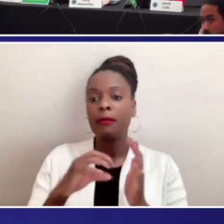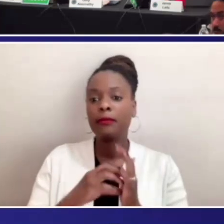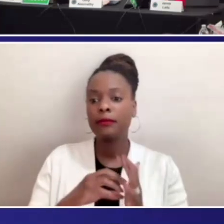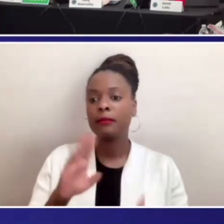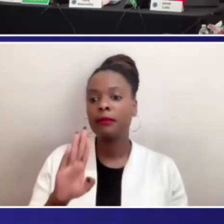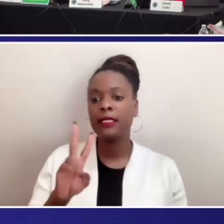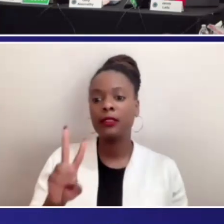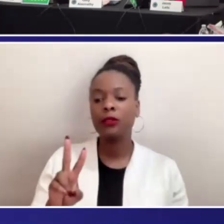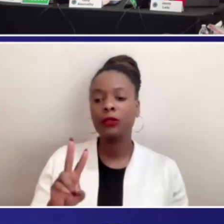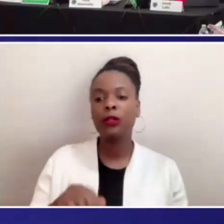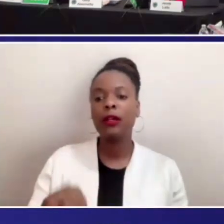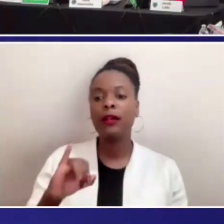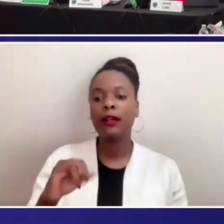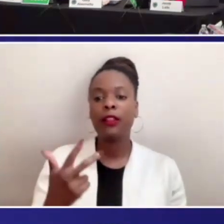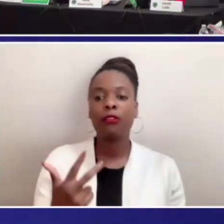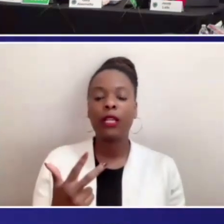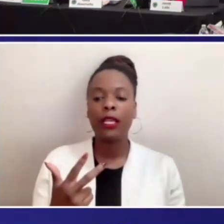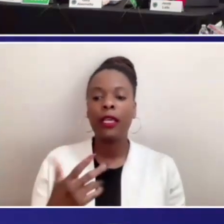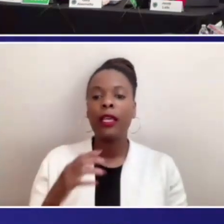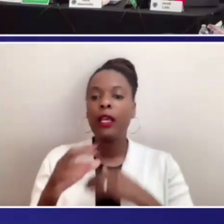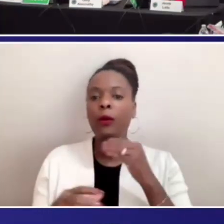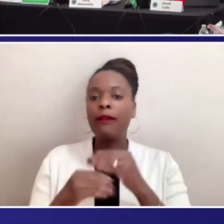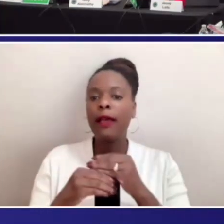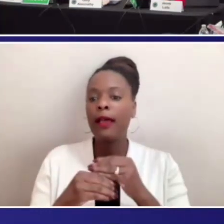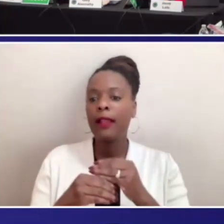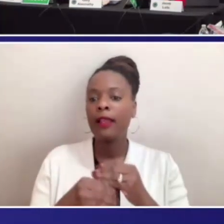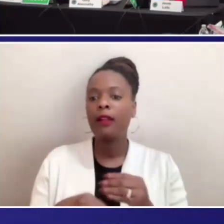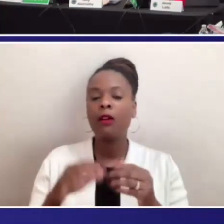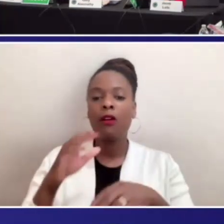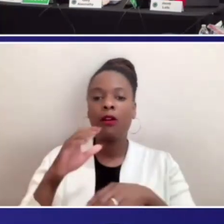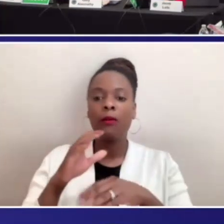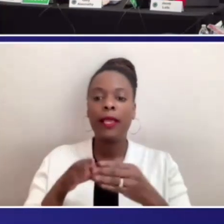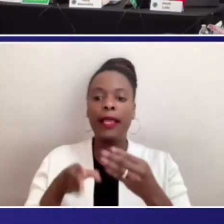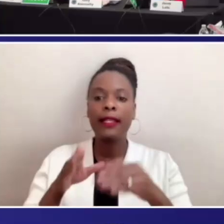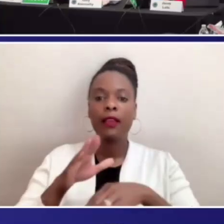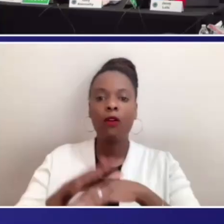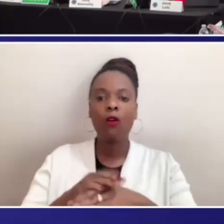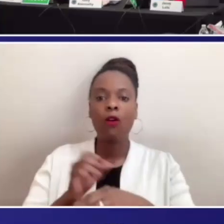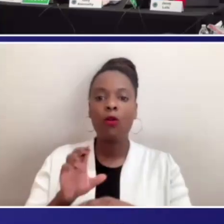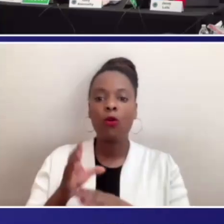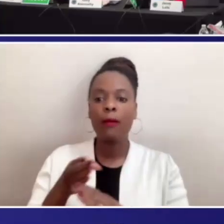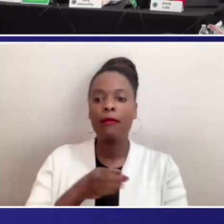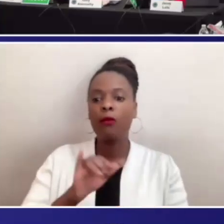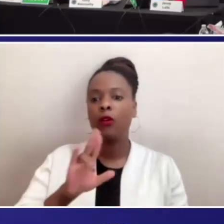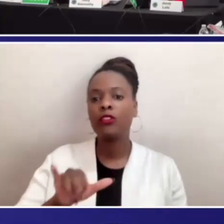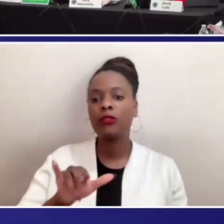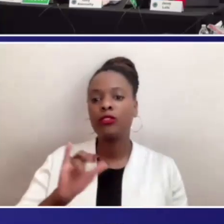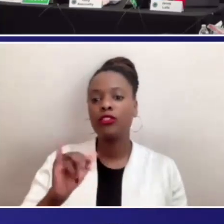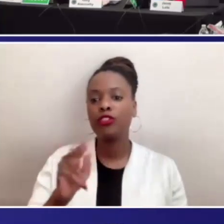Romanette three. We've added an ending on or before June 30, 2026. We've added Romanette four,